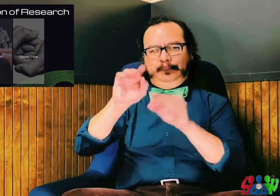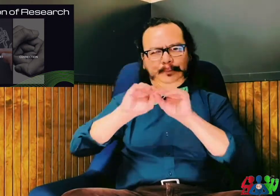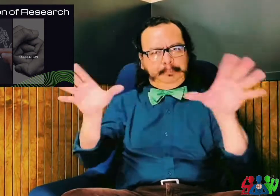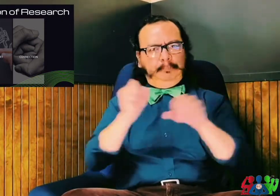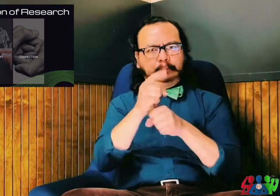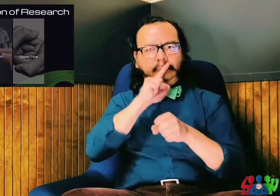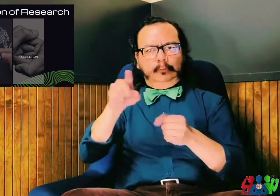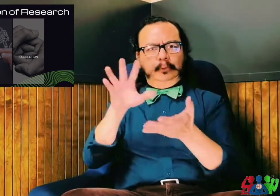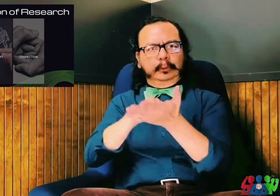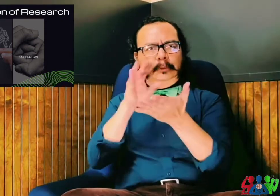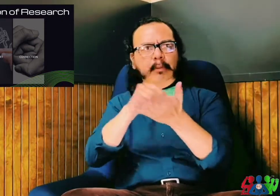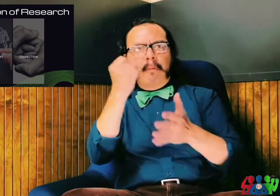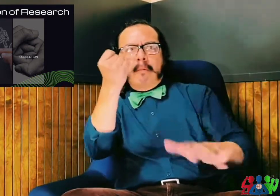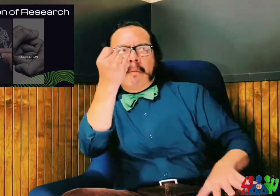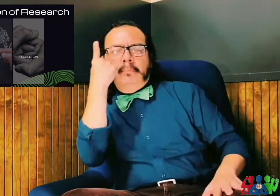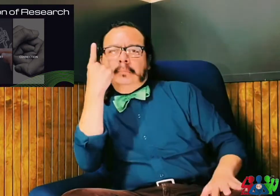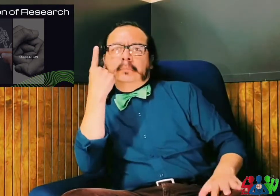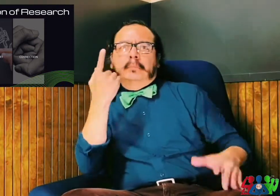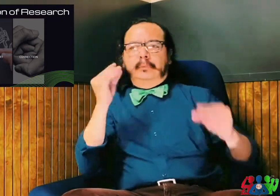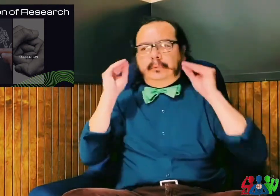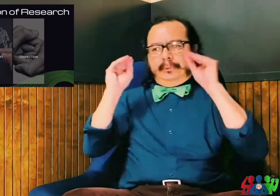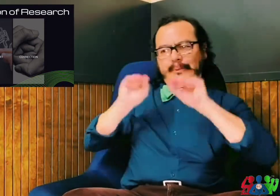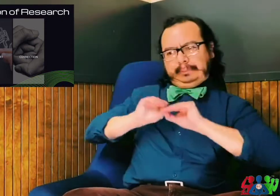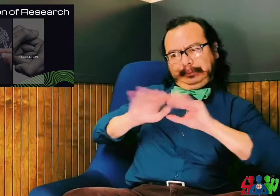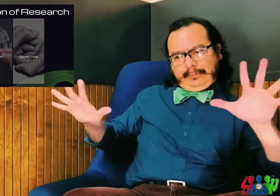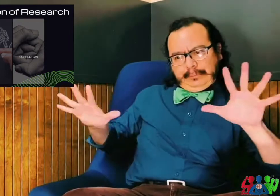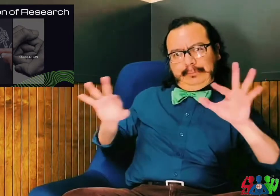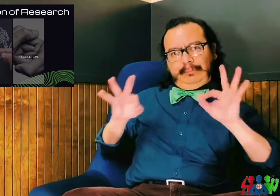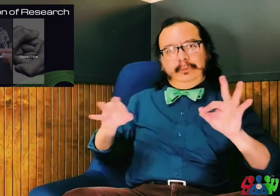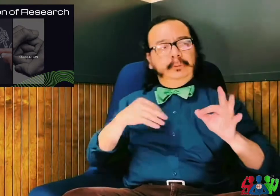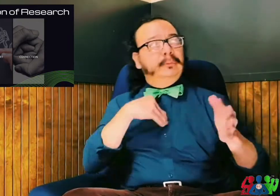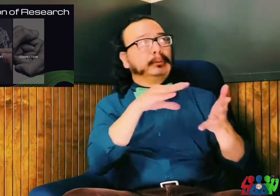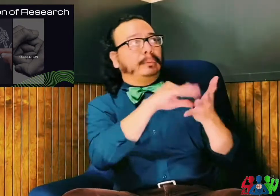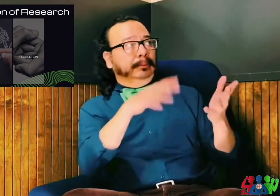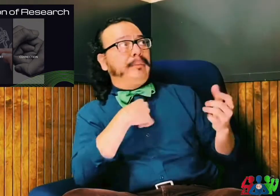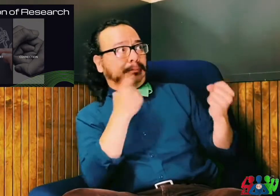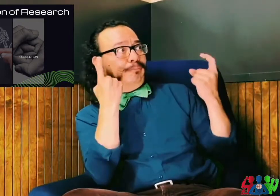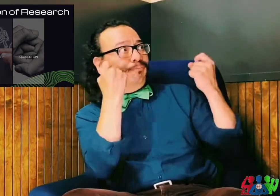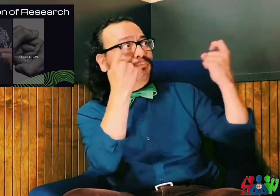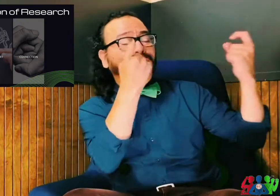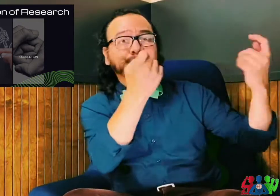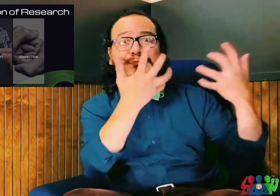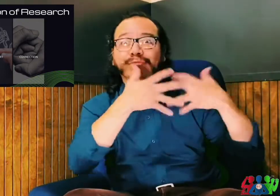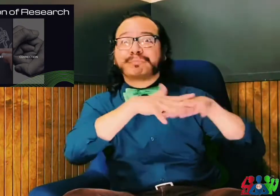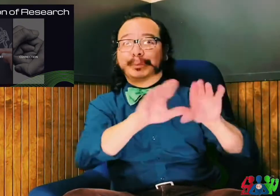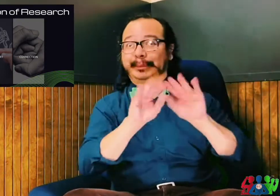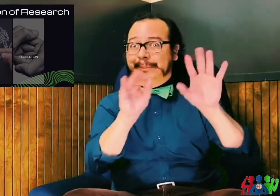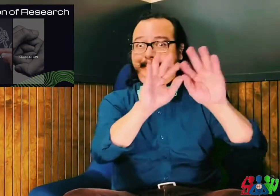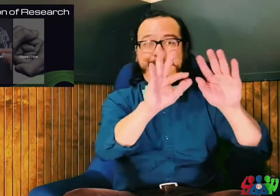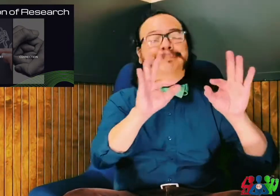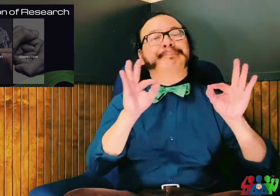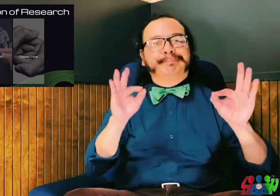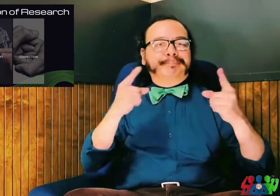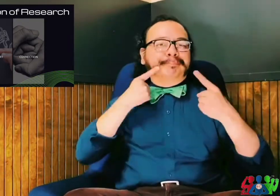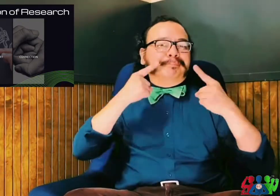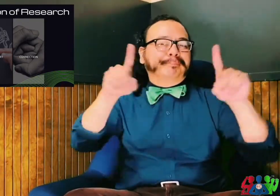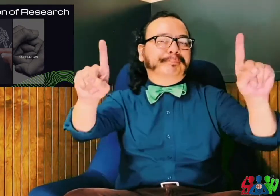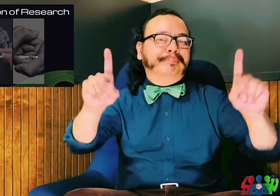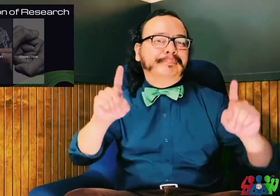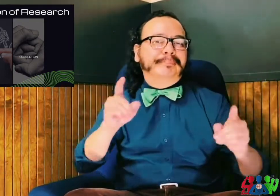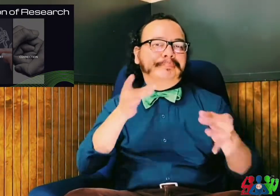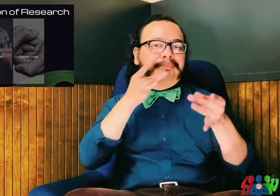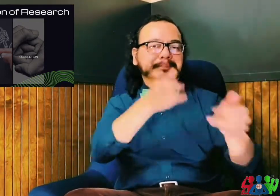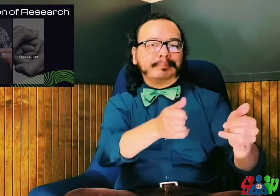This highlights the importance of designing integrated experiences that provide intentional and explicit support for students to build knowledge and skill both within the disciplines and across disciplines.